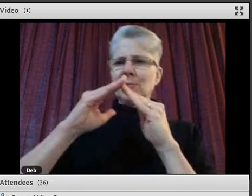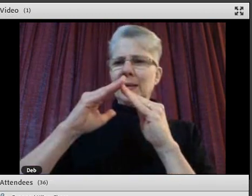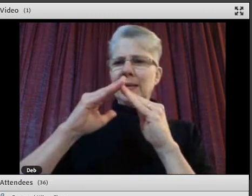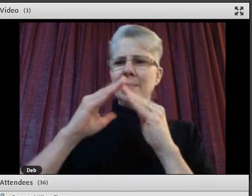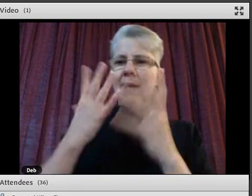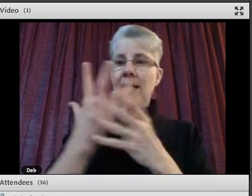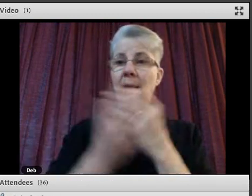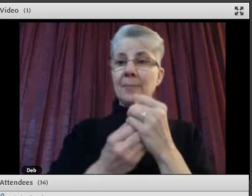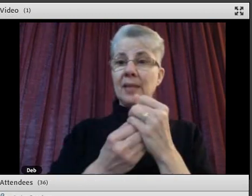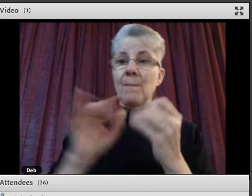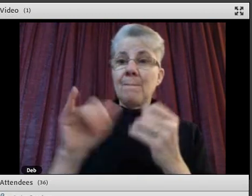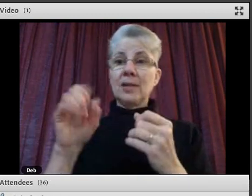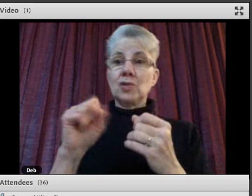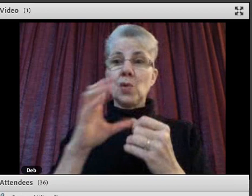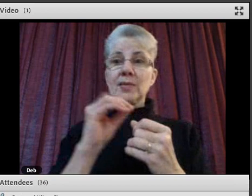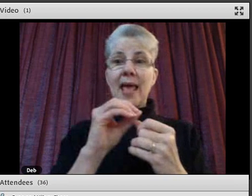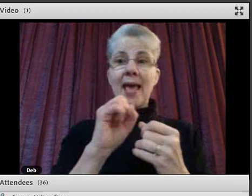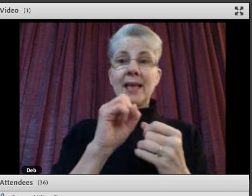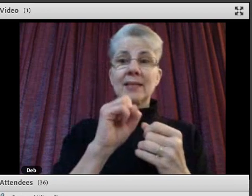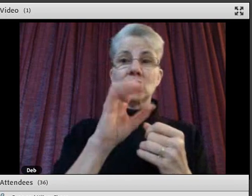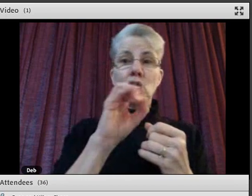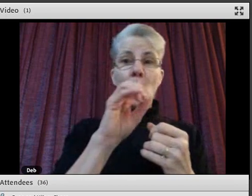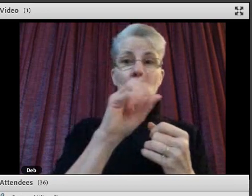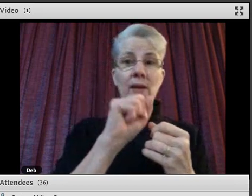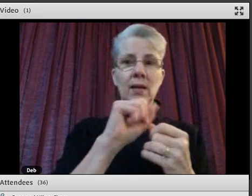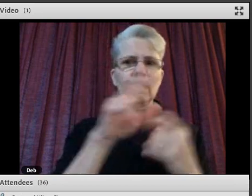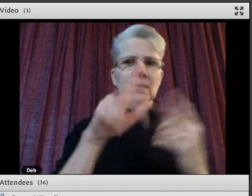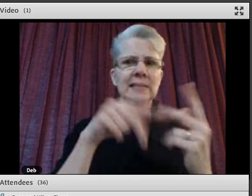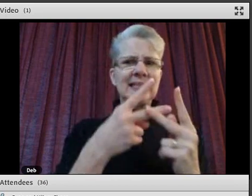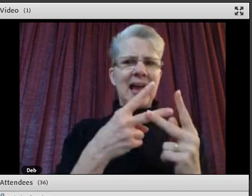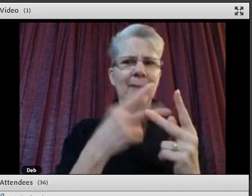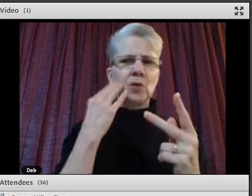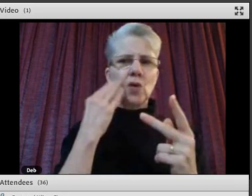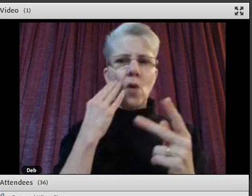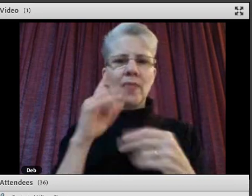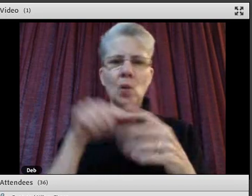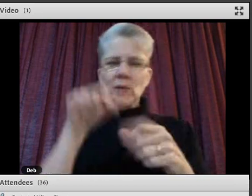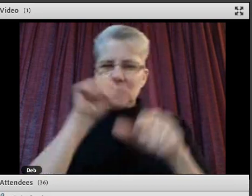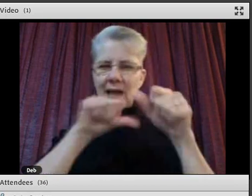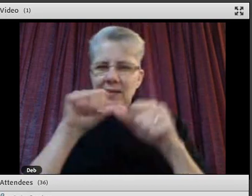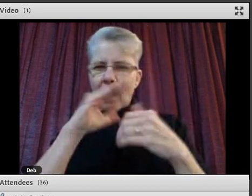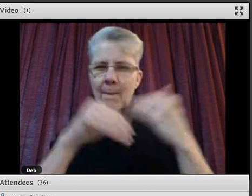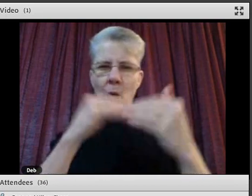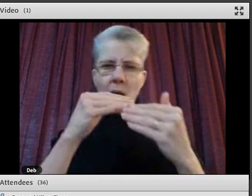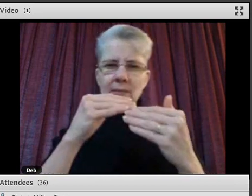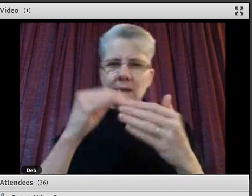of Mentos and soda types. And that whole scientific process, designing an experiment,